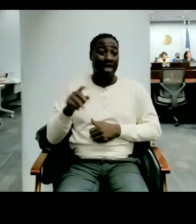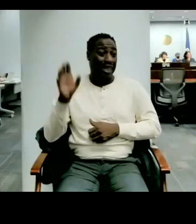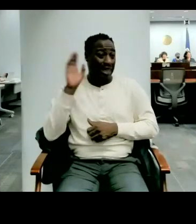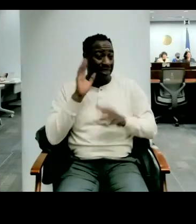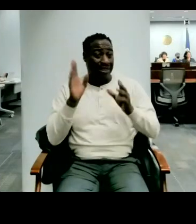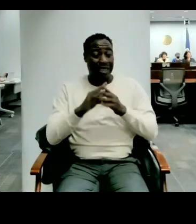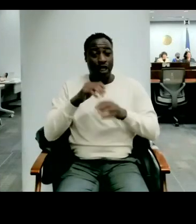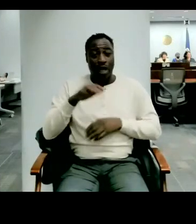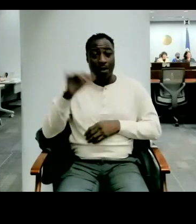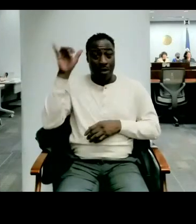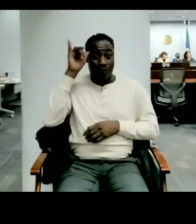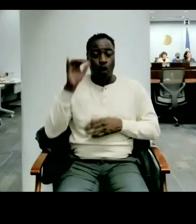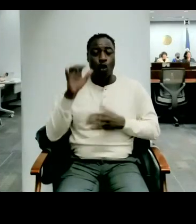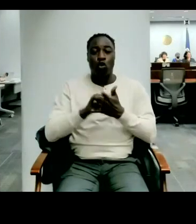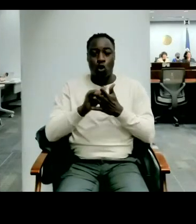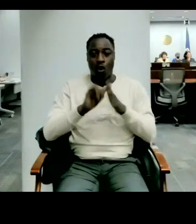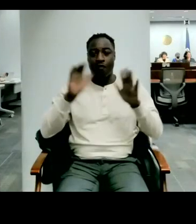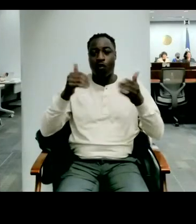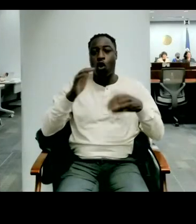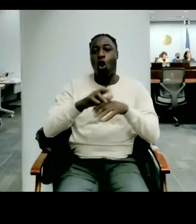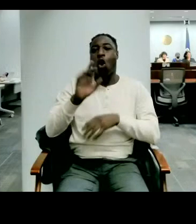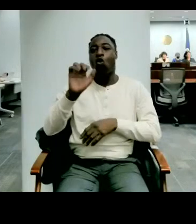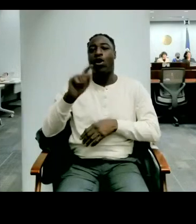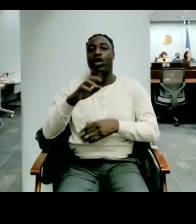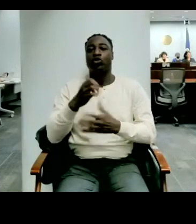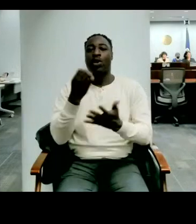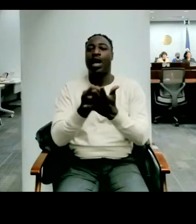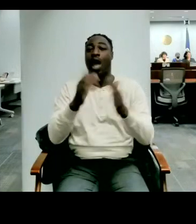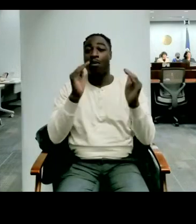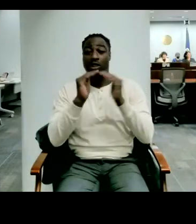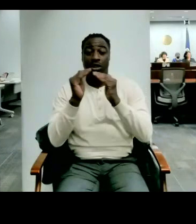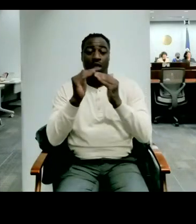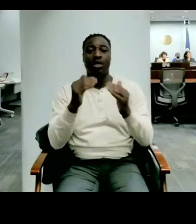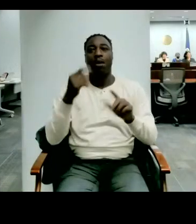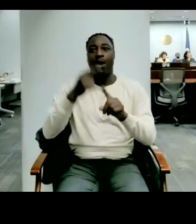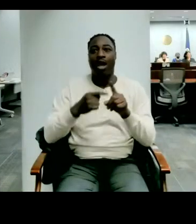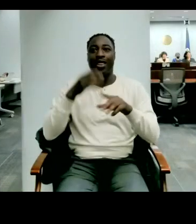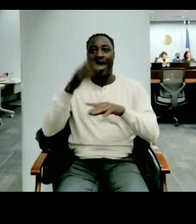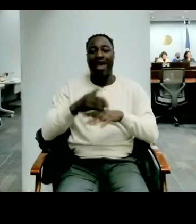New York. Focused on racial and economic Justice, months after the deadly racist attack.